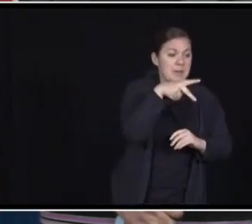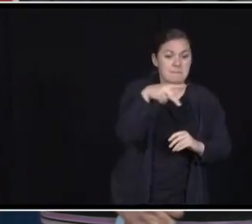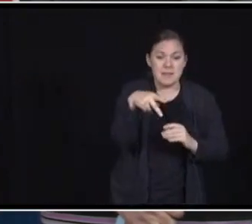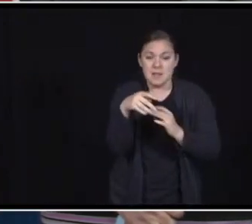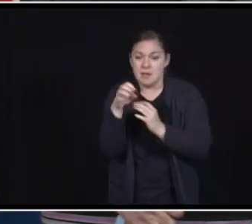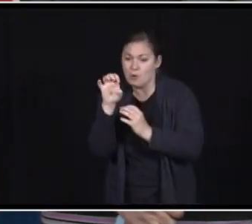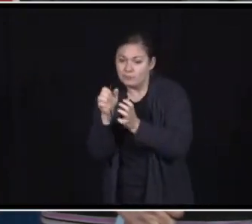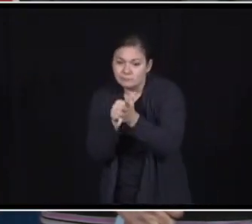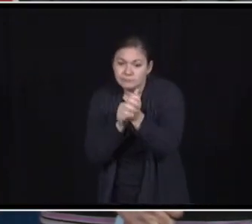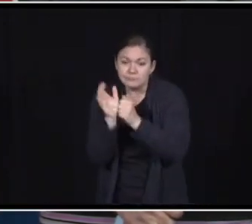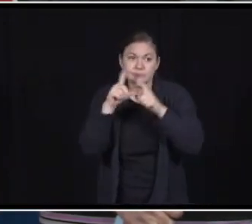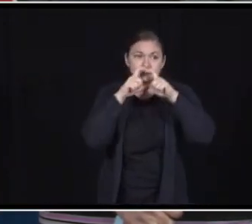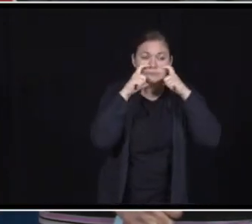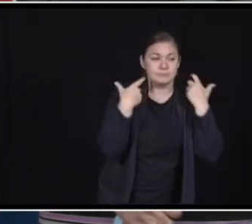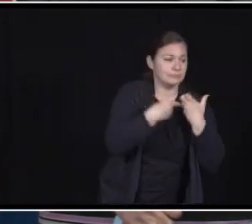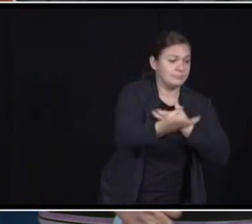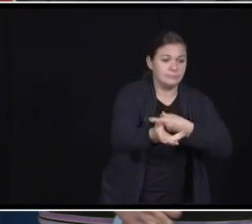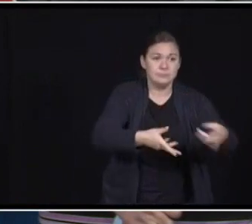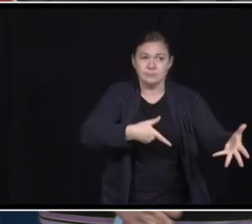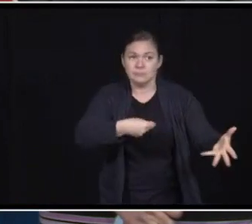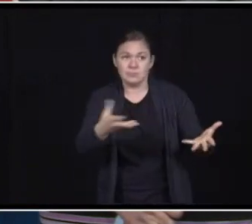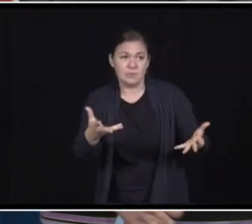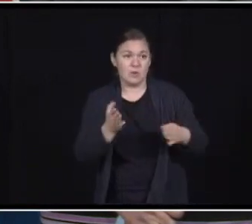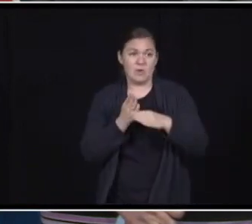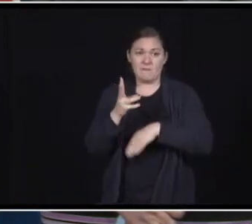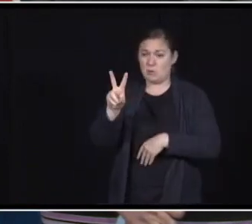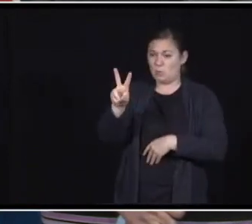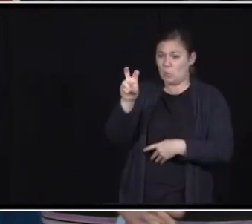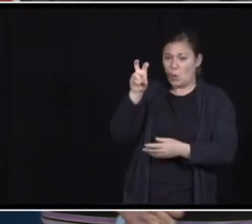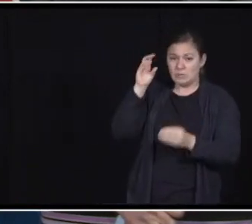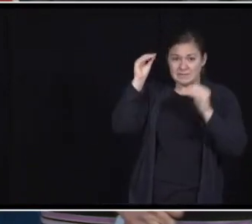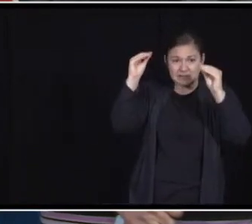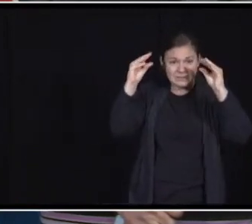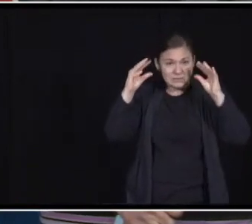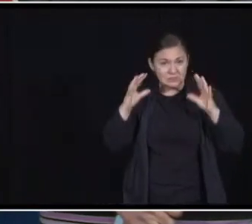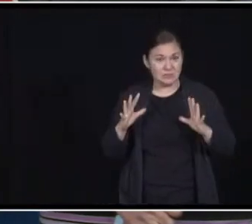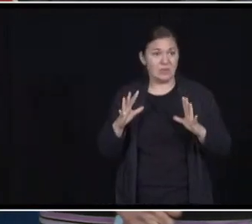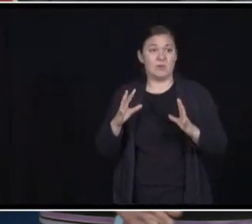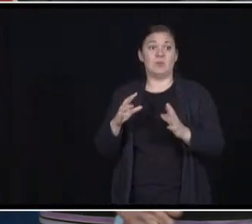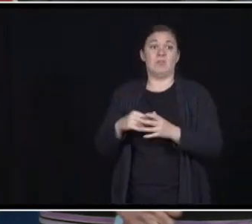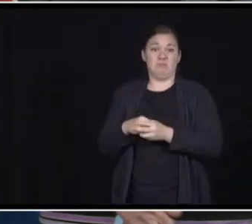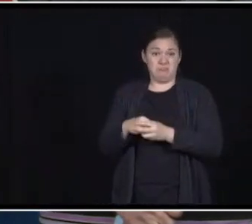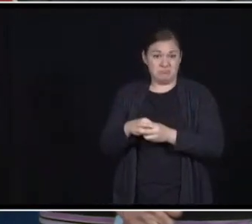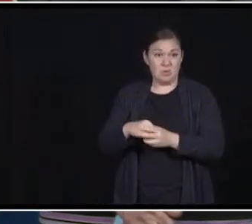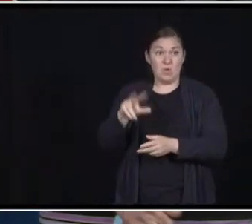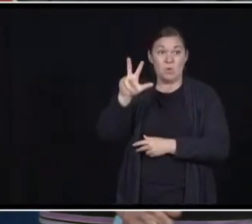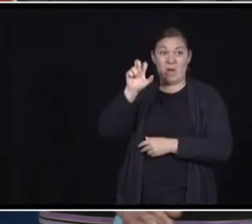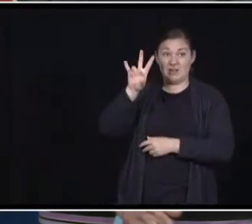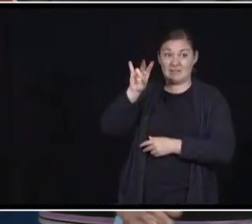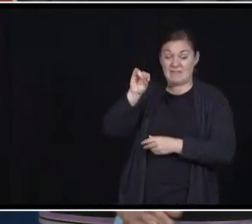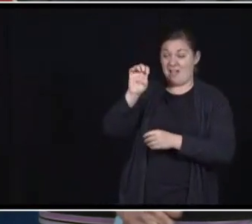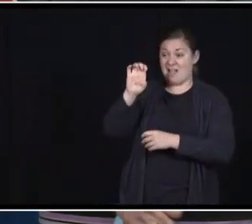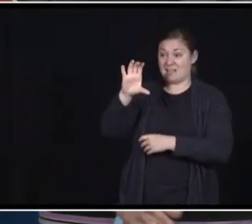It has two aims. The first, to prevent the spread. We have equipped our boards of the funding